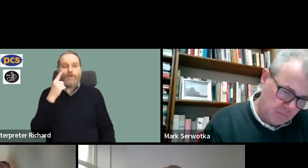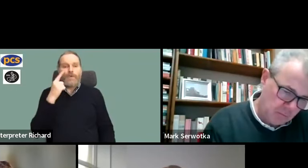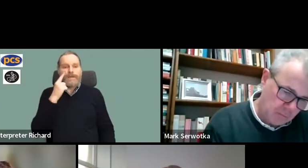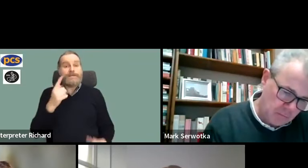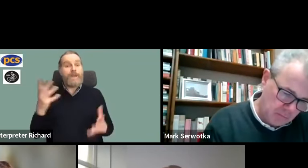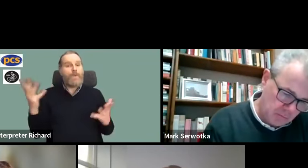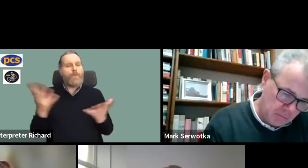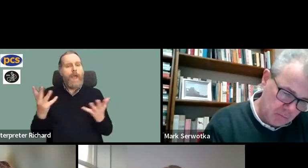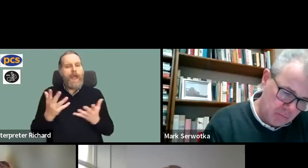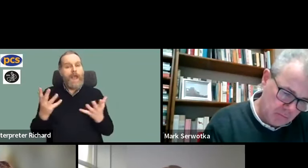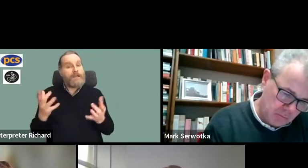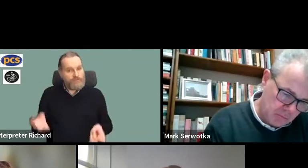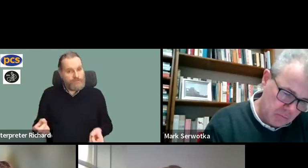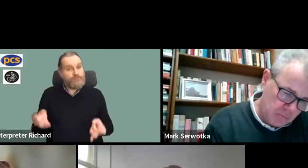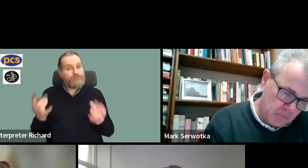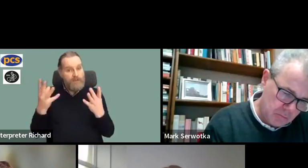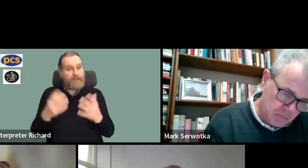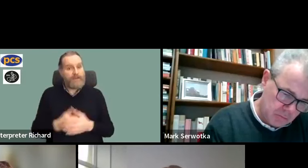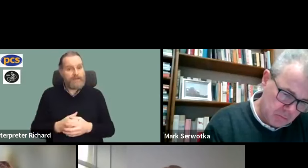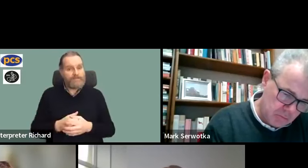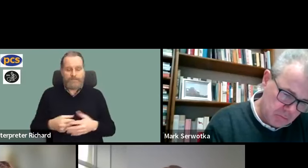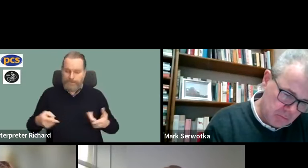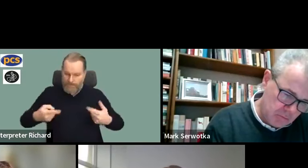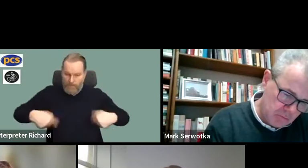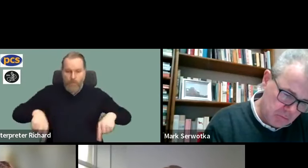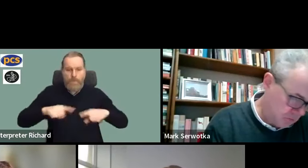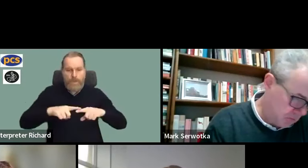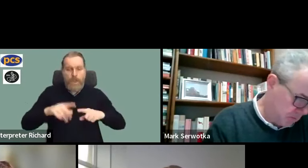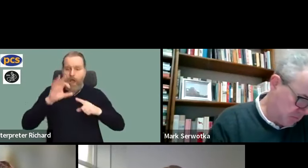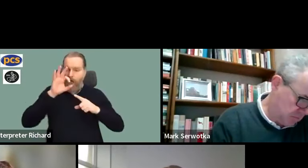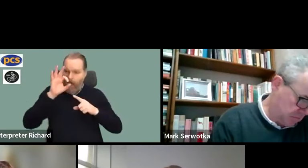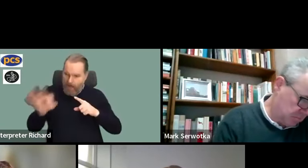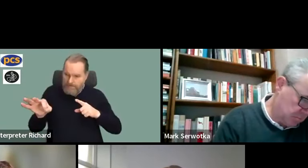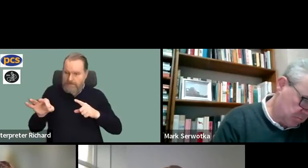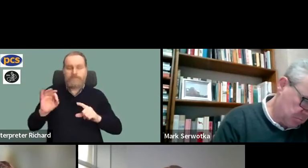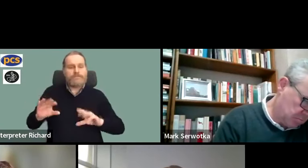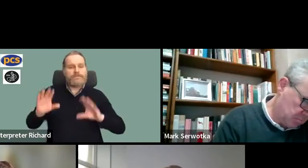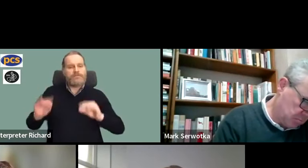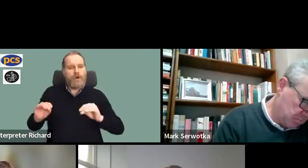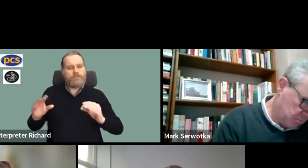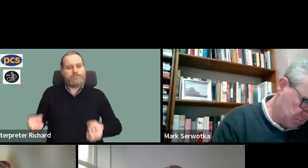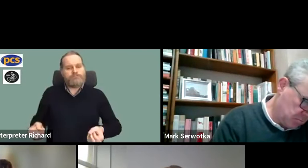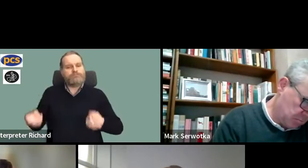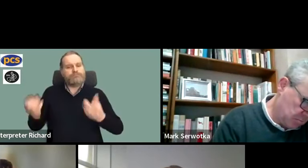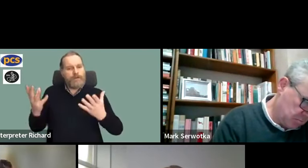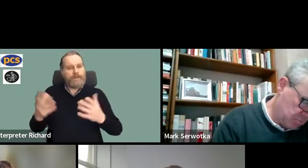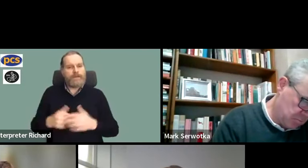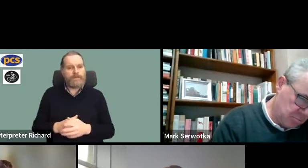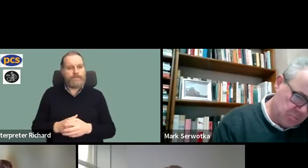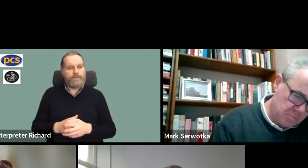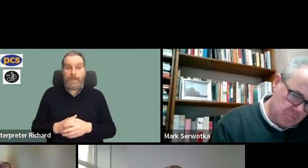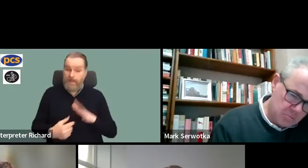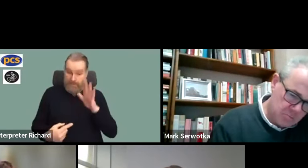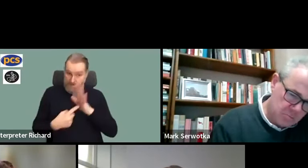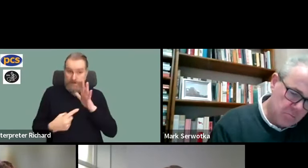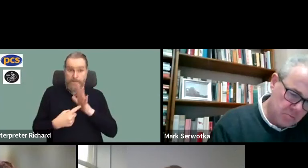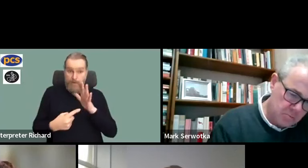the Pcs social media, you'll be able to see to see the areas where we're taking action and We're asking numbers to go along and support and don't underestimate